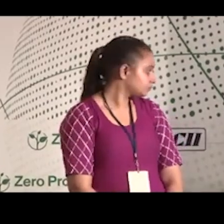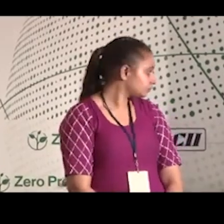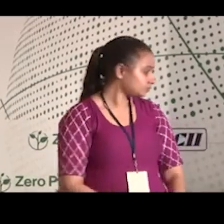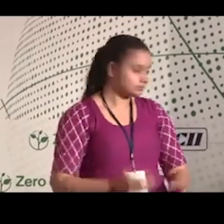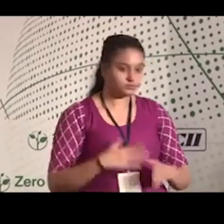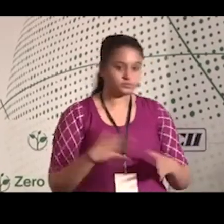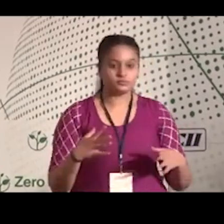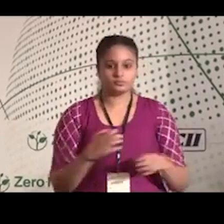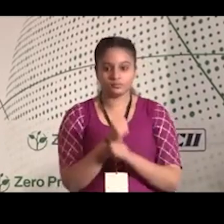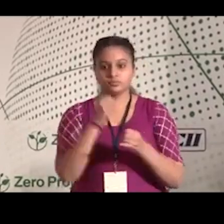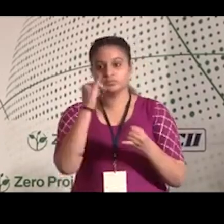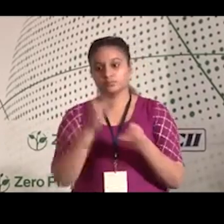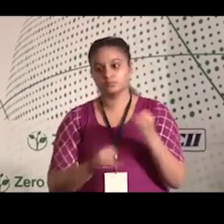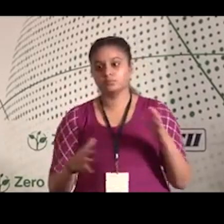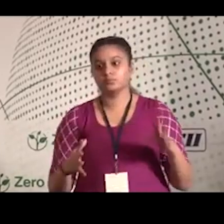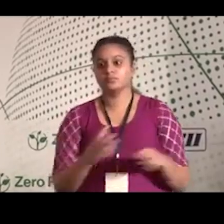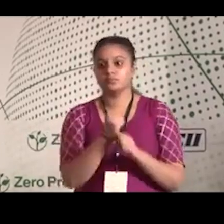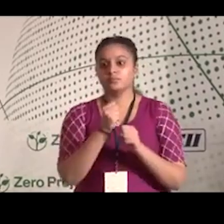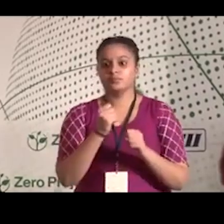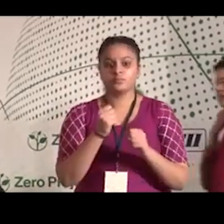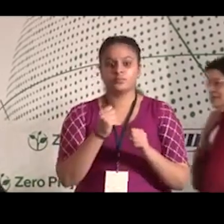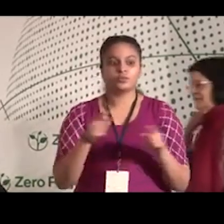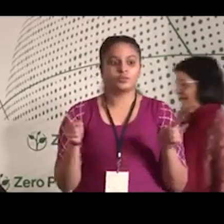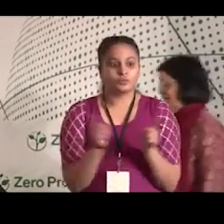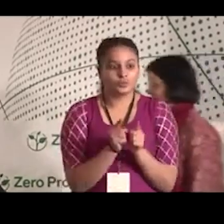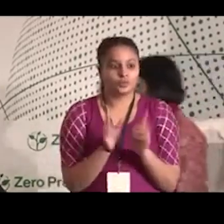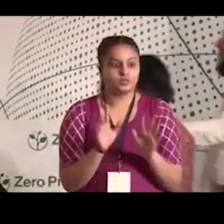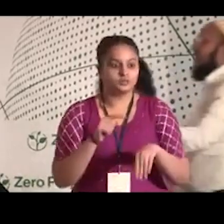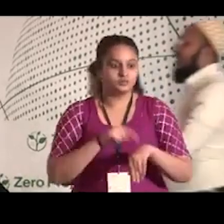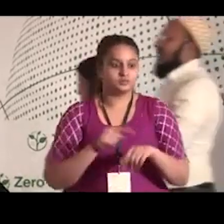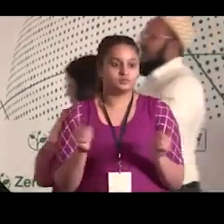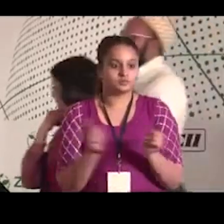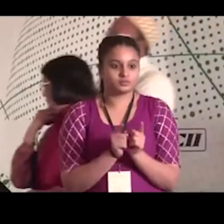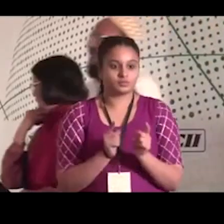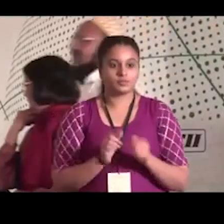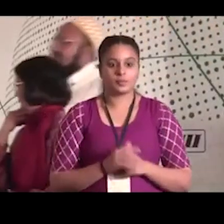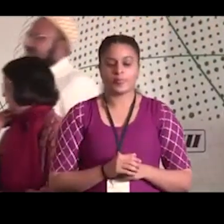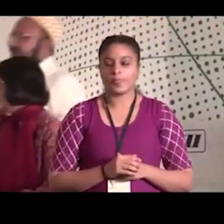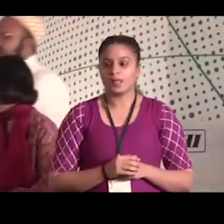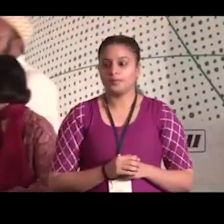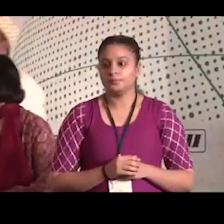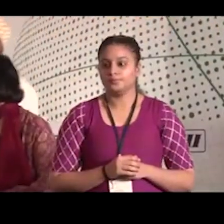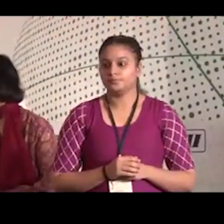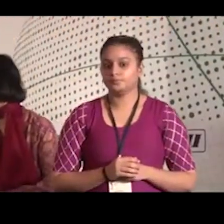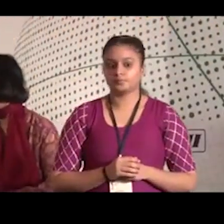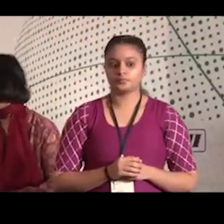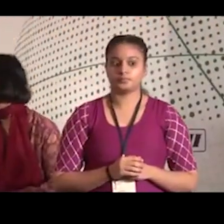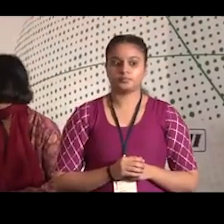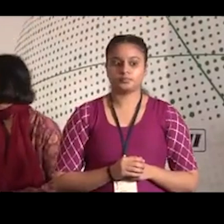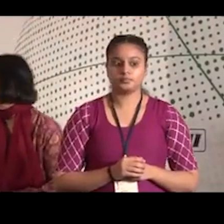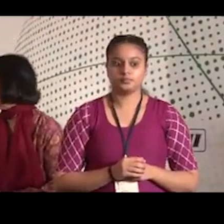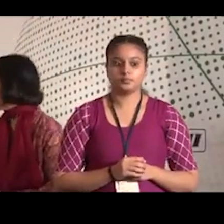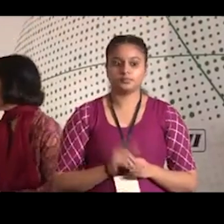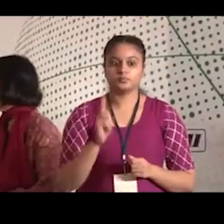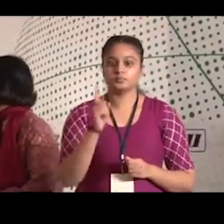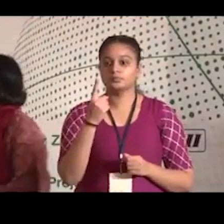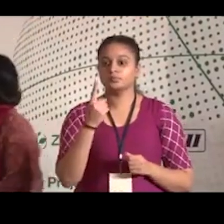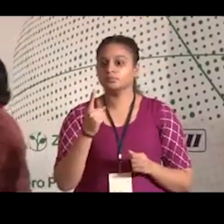in a very crisp and short way and we will first start with giving